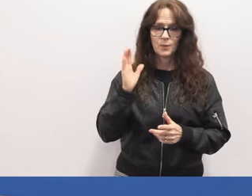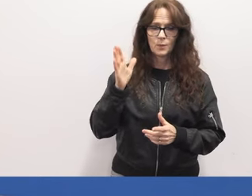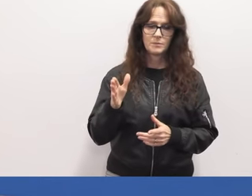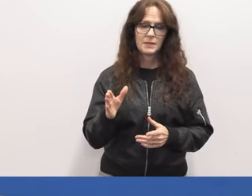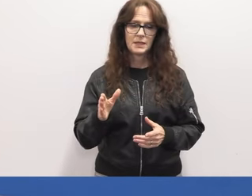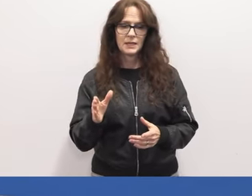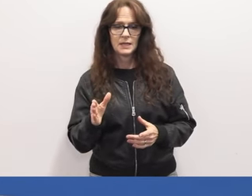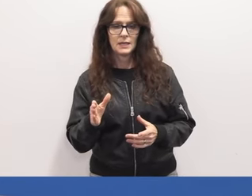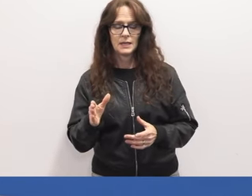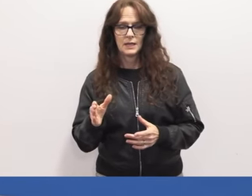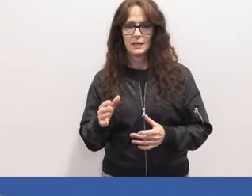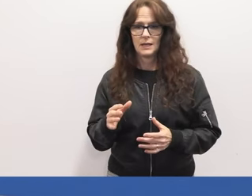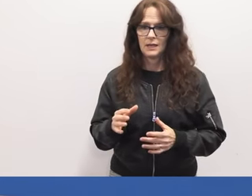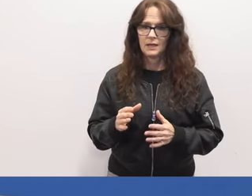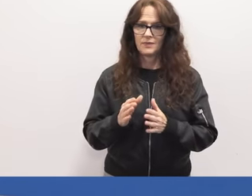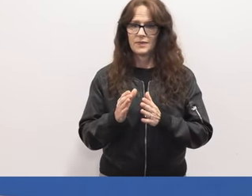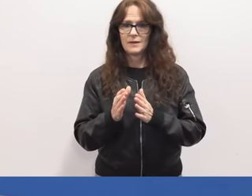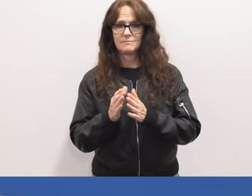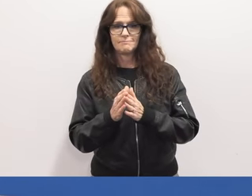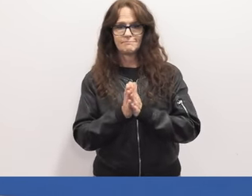of our work today limiting